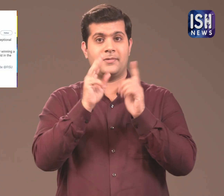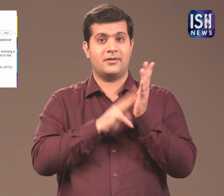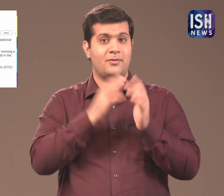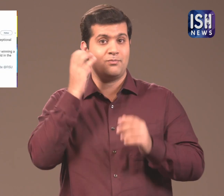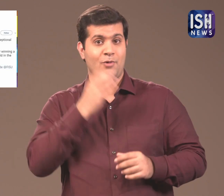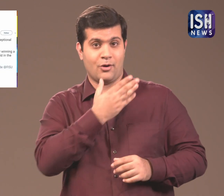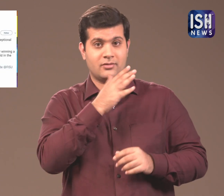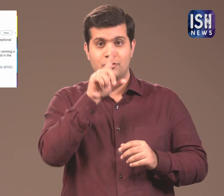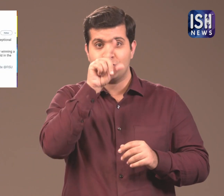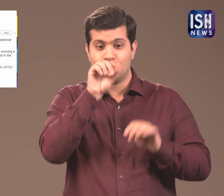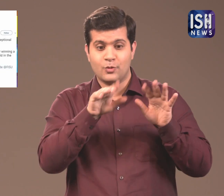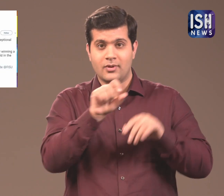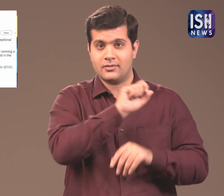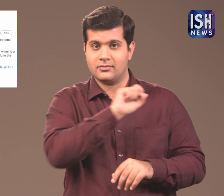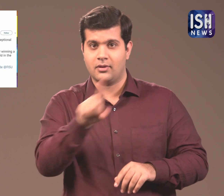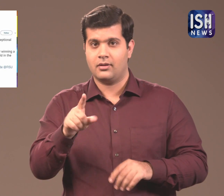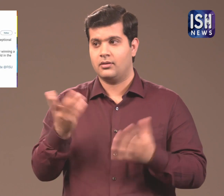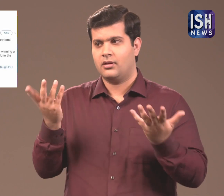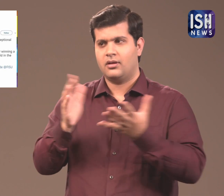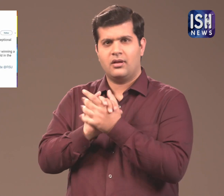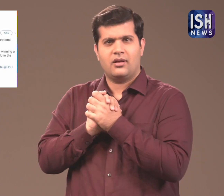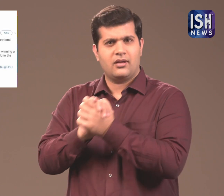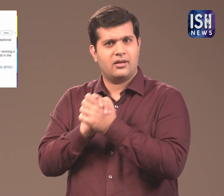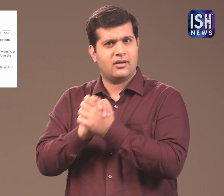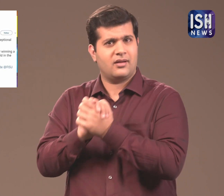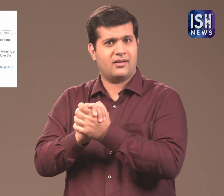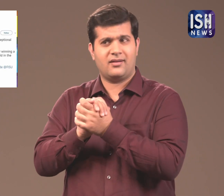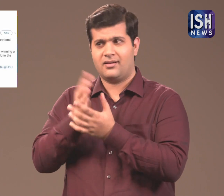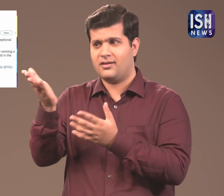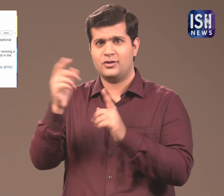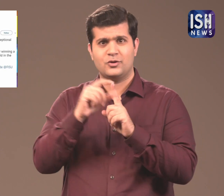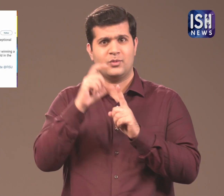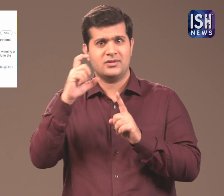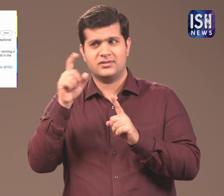PM Modi tweeted and congratulated Dutee Chand.